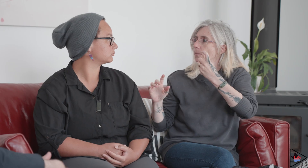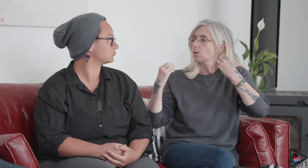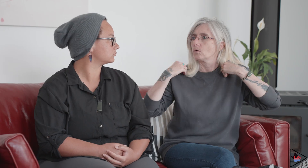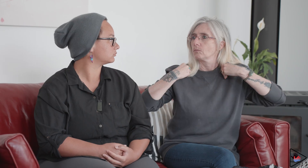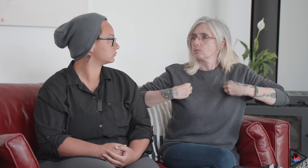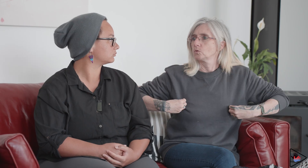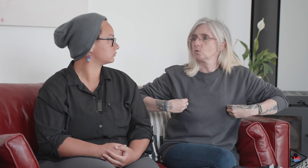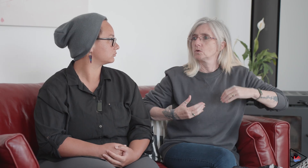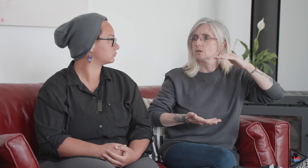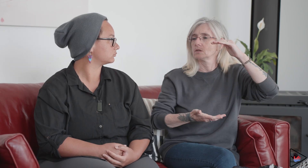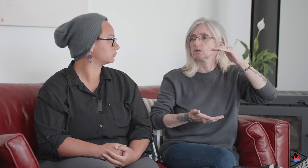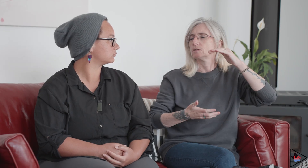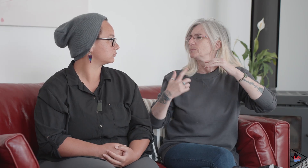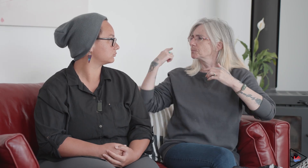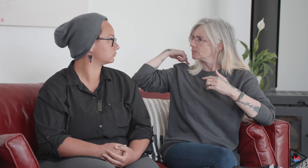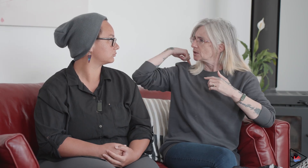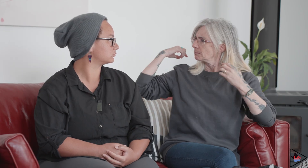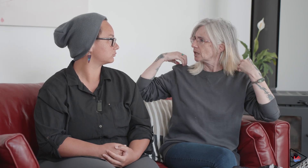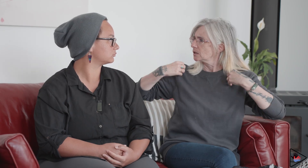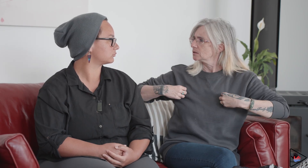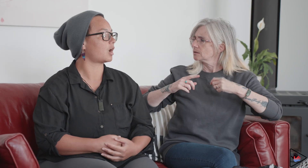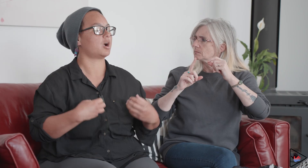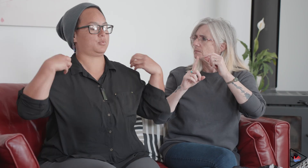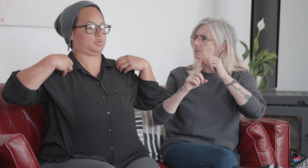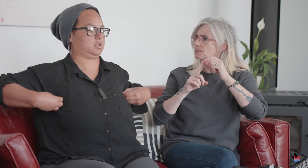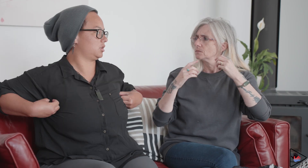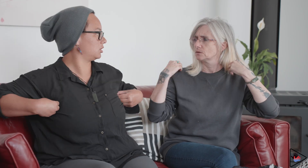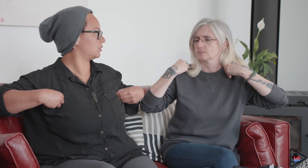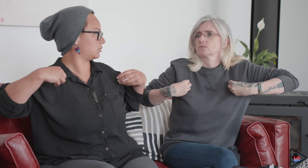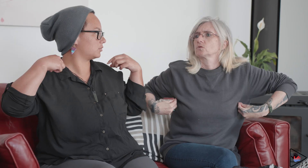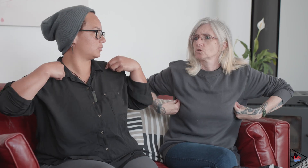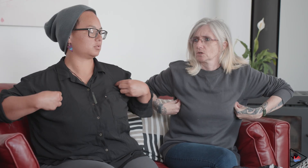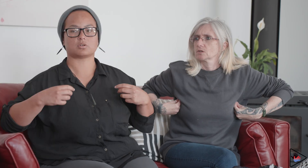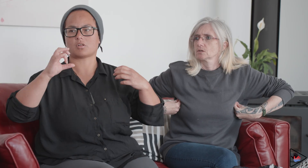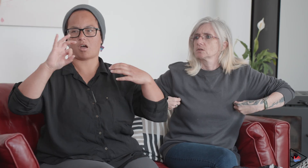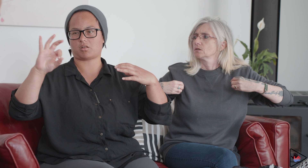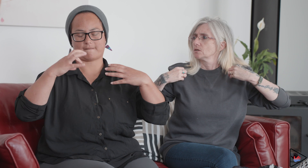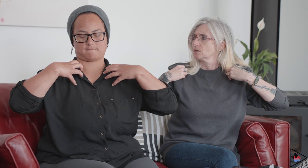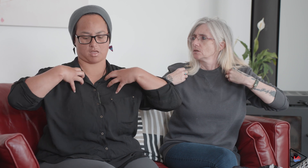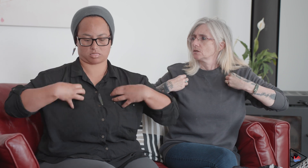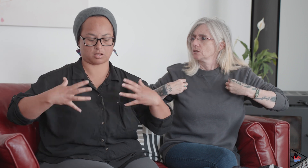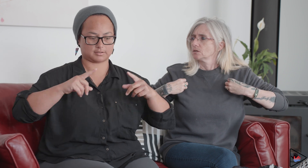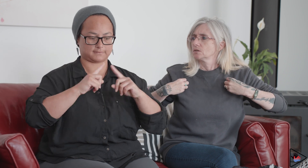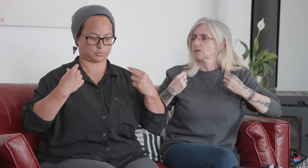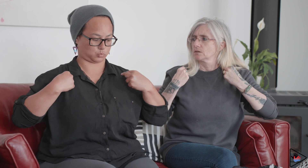um also pīkau, you know it's like a backpack with the thin straps. Yeah. Yeah,